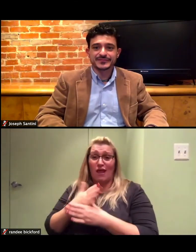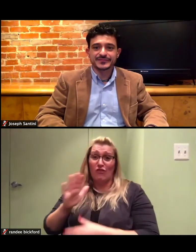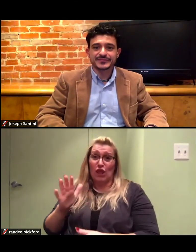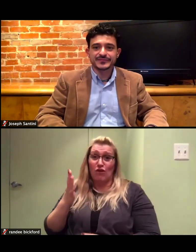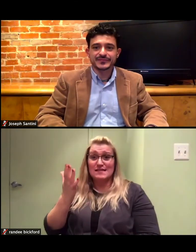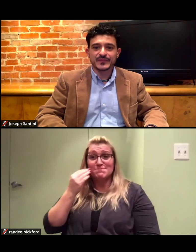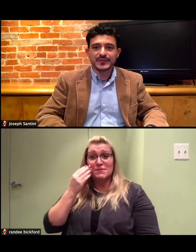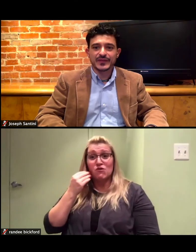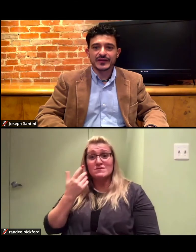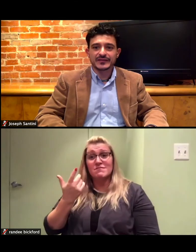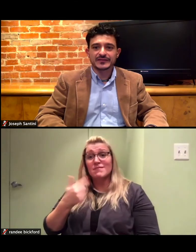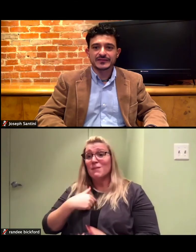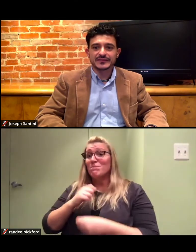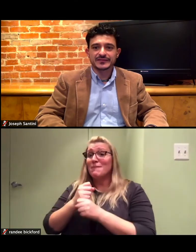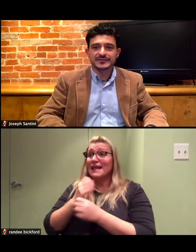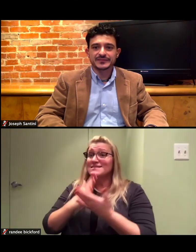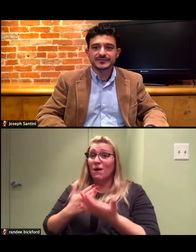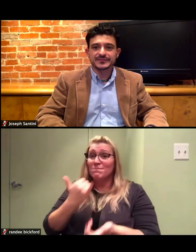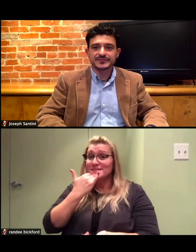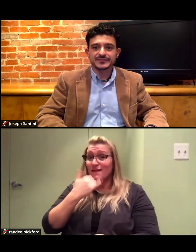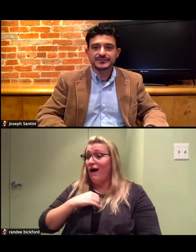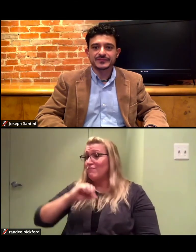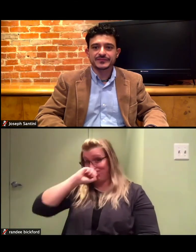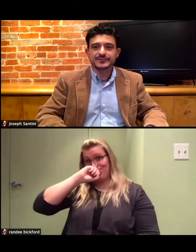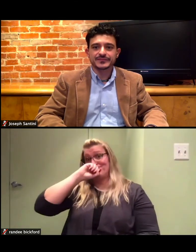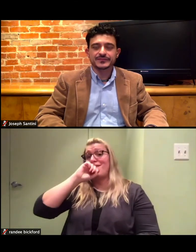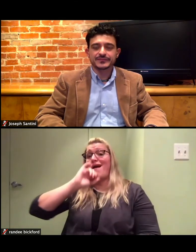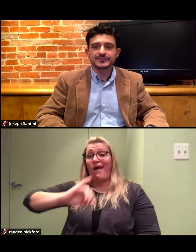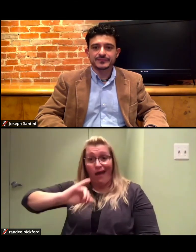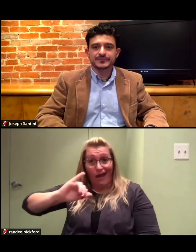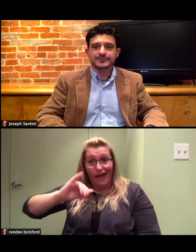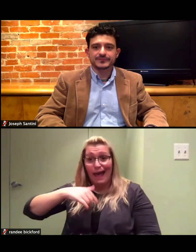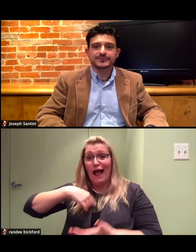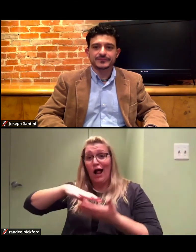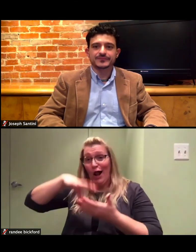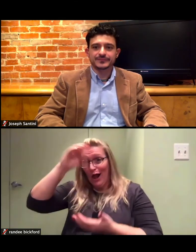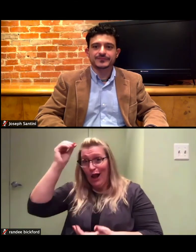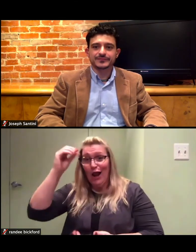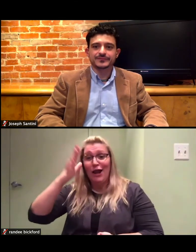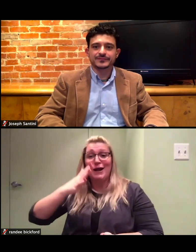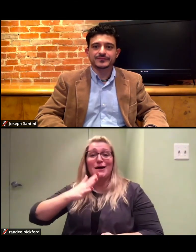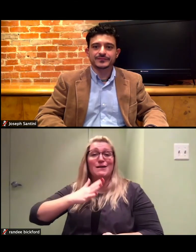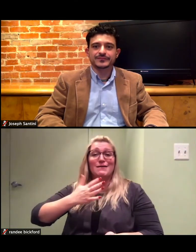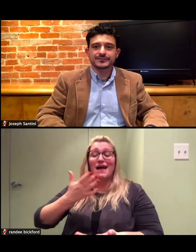on the part of the parents. Yes and speaking about their own history and decision